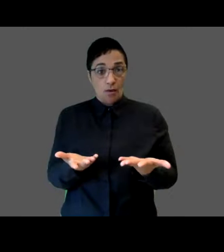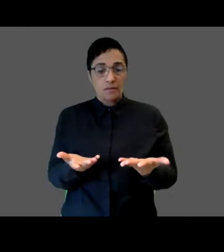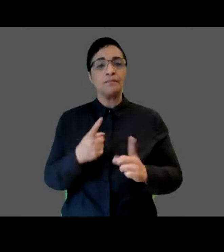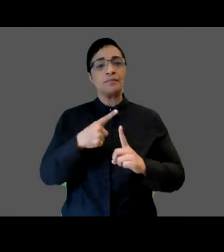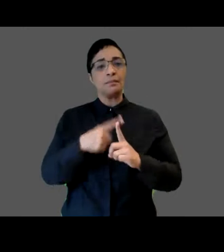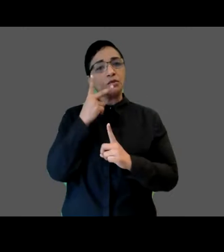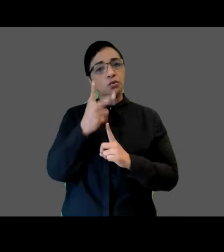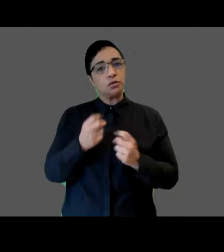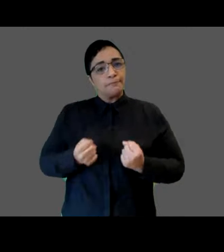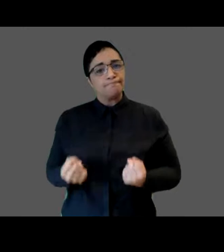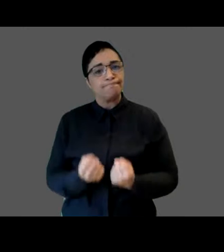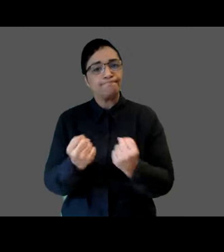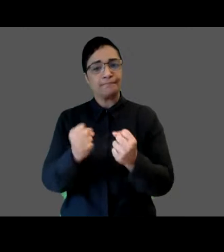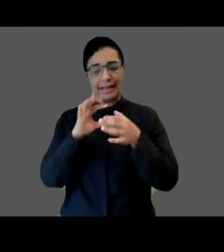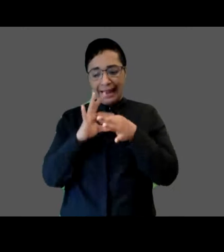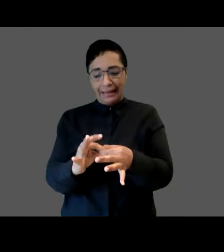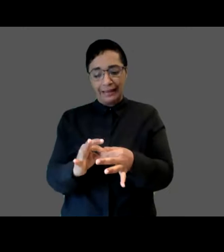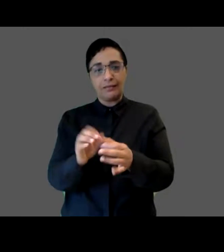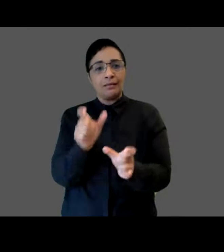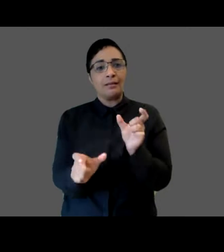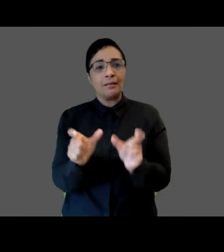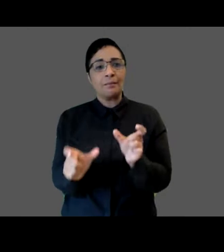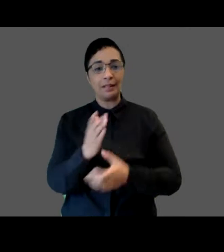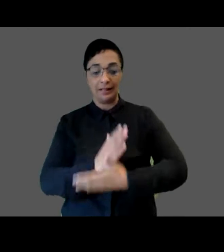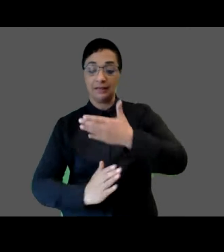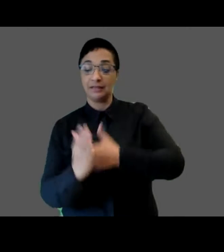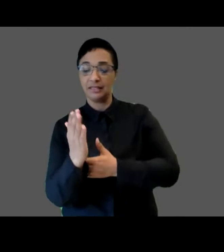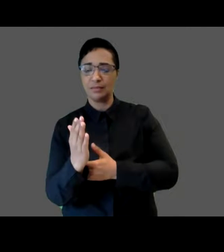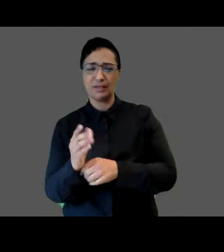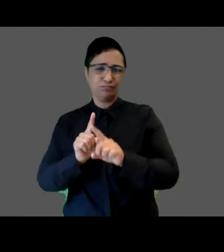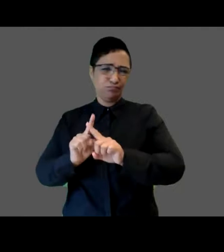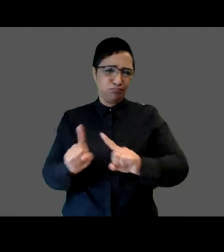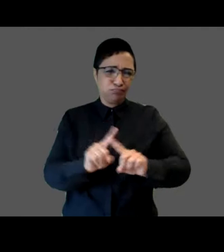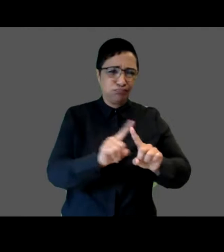around persons with disabilities in any agenda from education to employment, from social